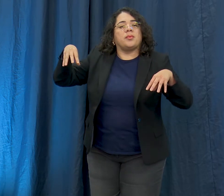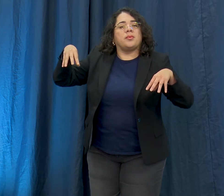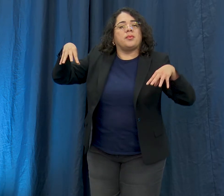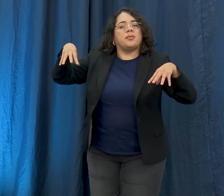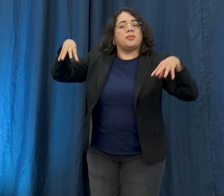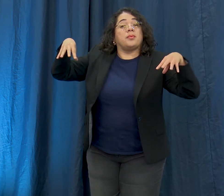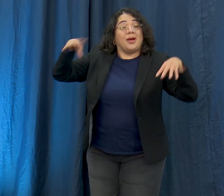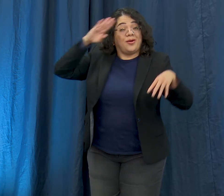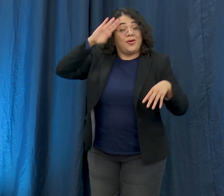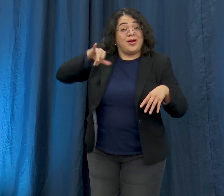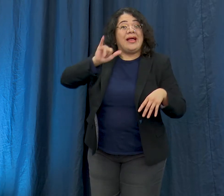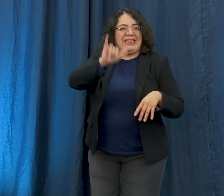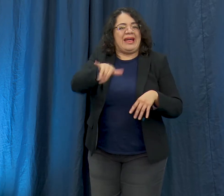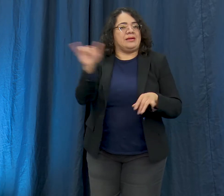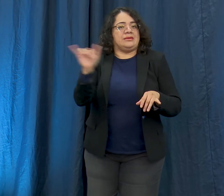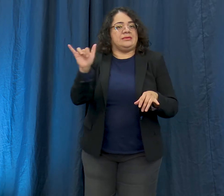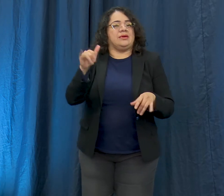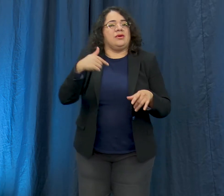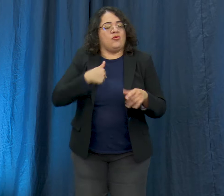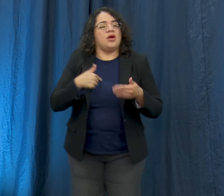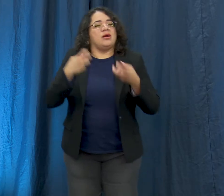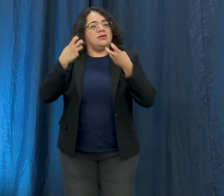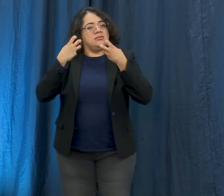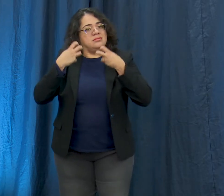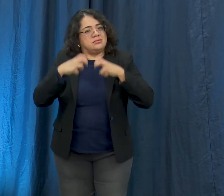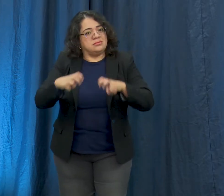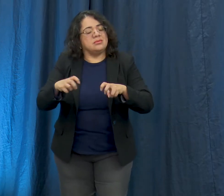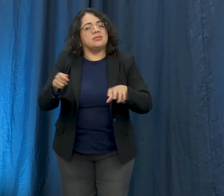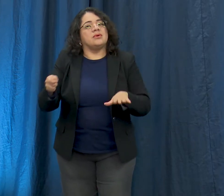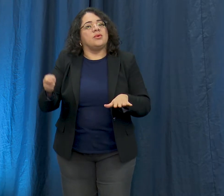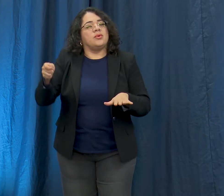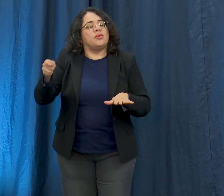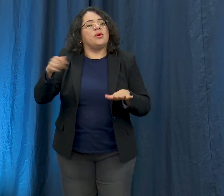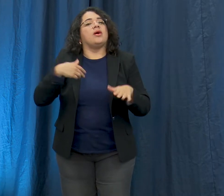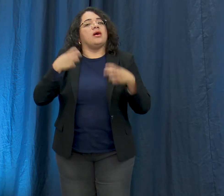contact with anyone outside the people you live with remains just as much a